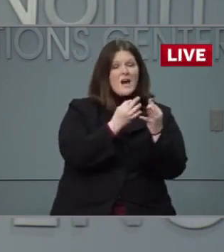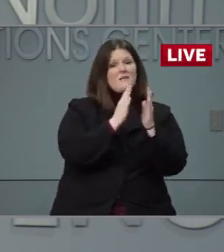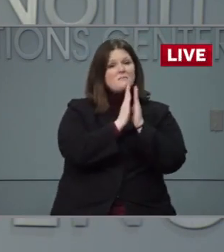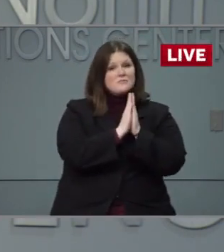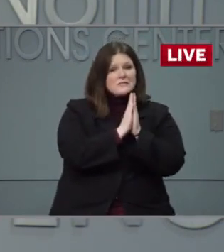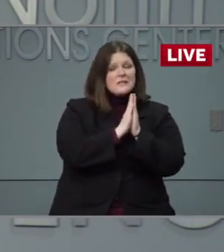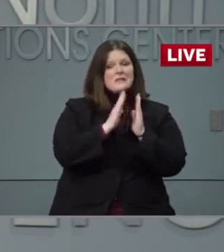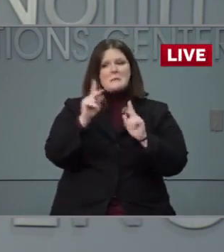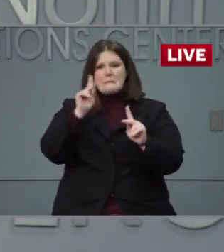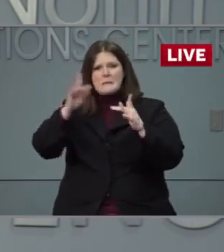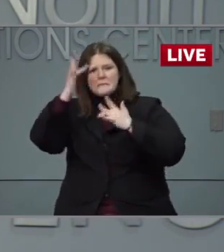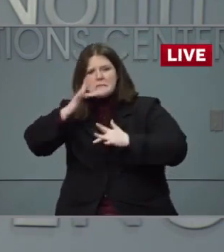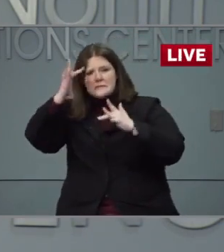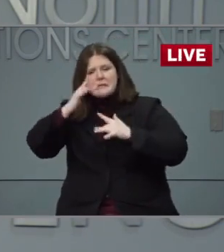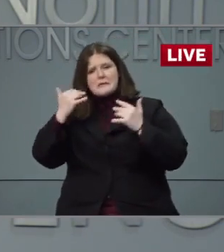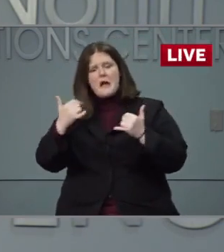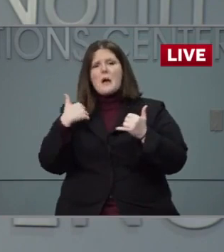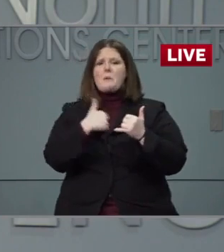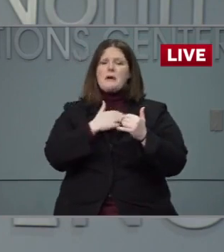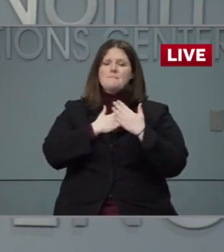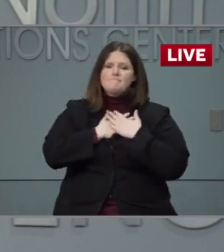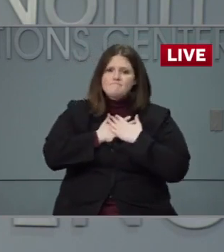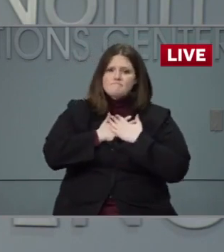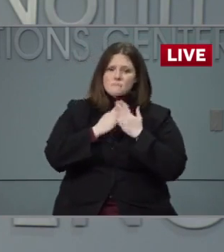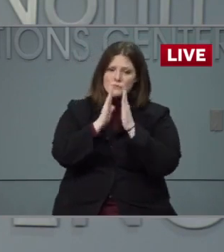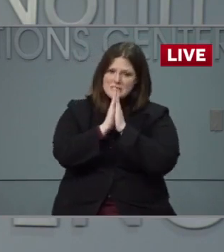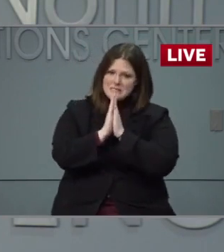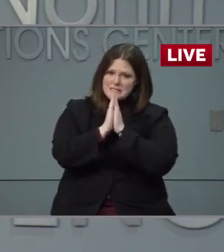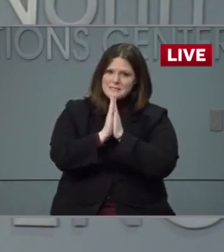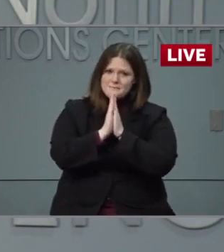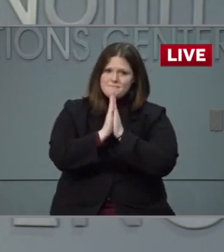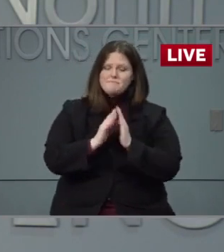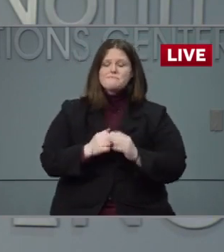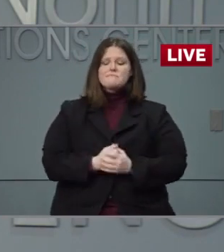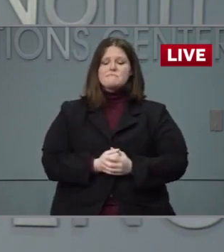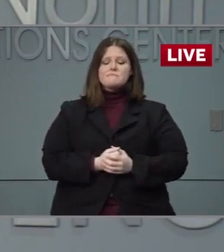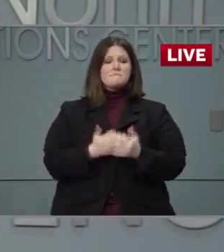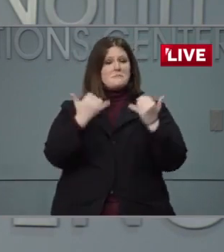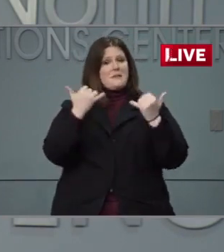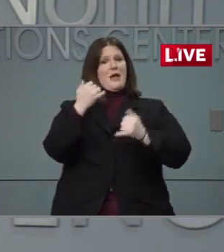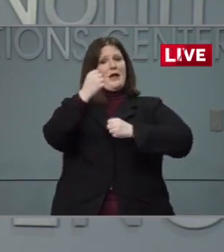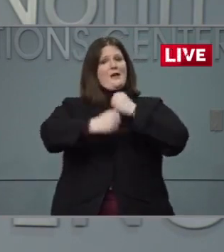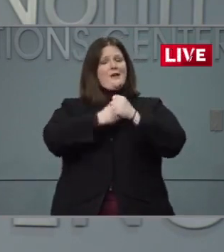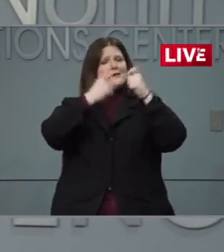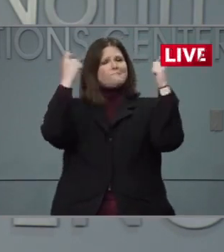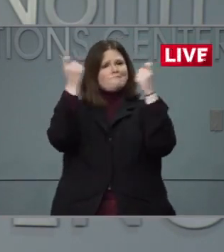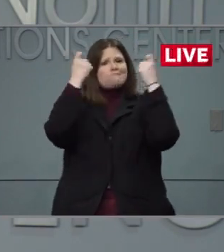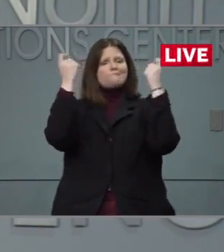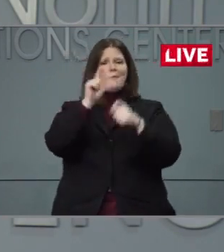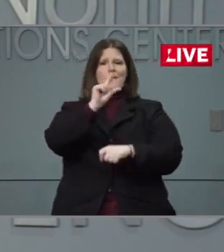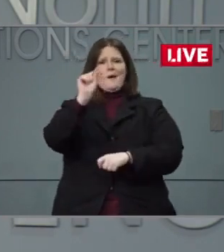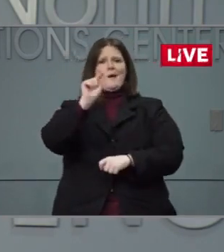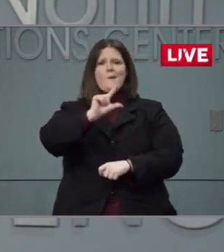WE ARE SENDING PRAYERS TO THE LOVED ONES WHO LOST TO THIS VIRUS AND THE PEOPLE FIGHTING IT NOW.